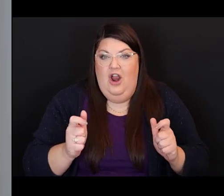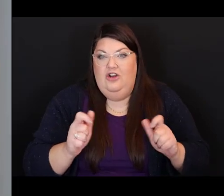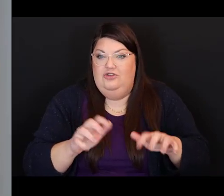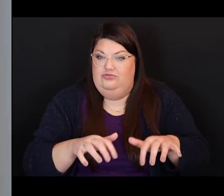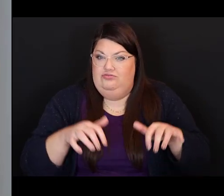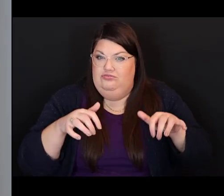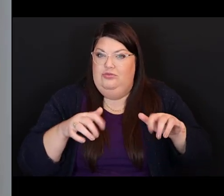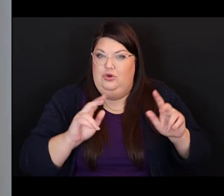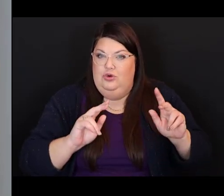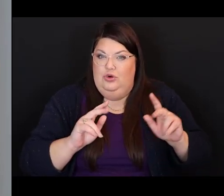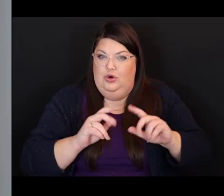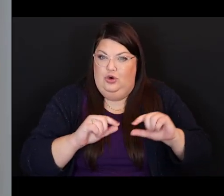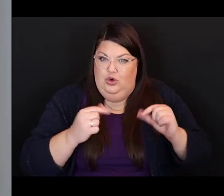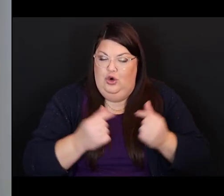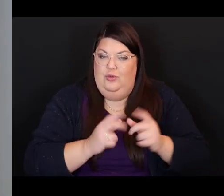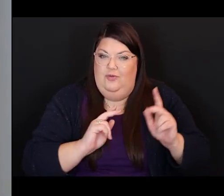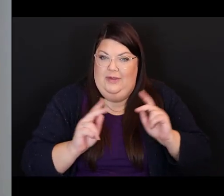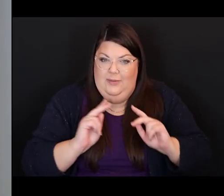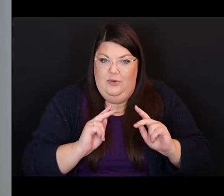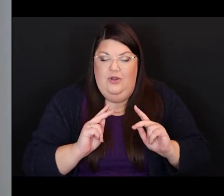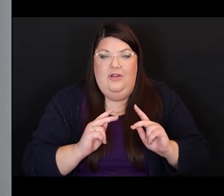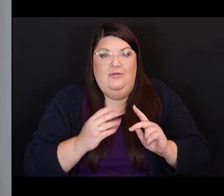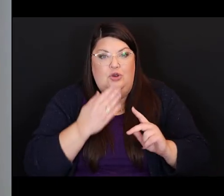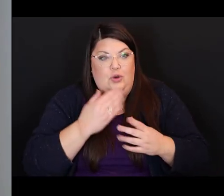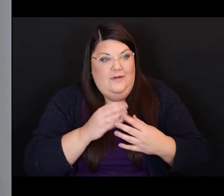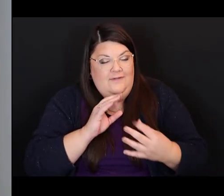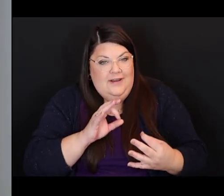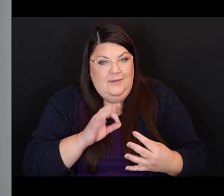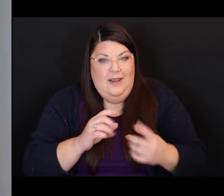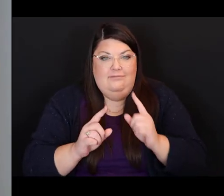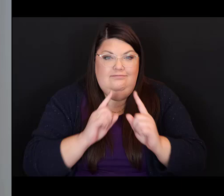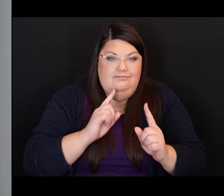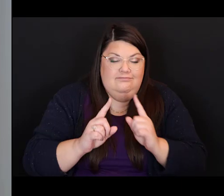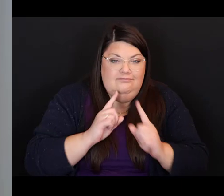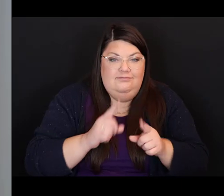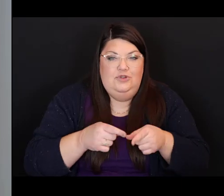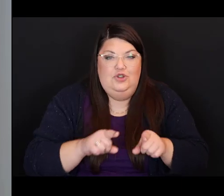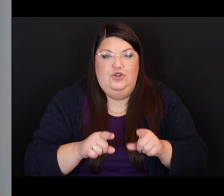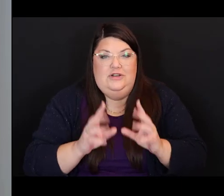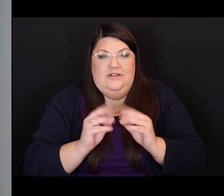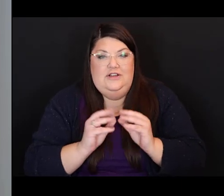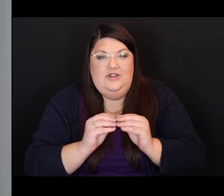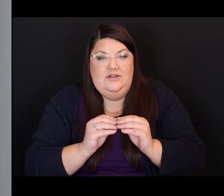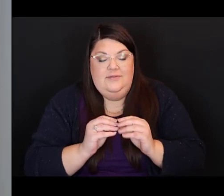for this concurrent session, had a lot of good feedback, a lot of dialogue during the session.